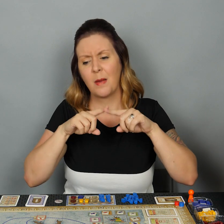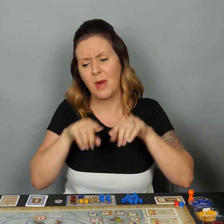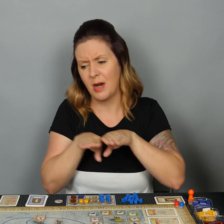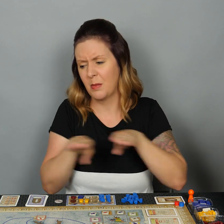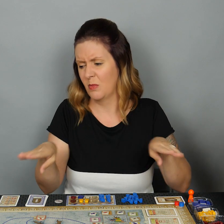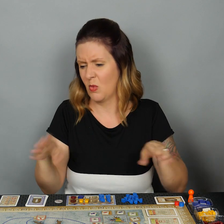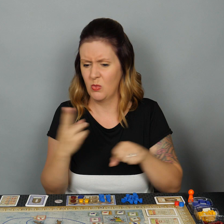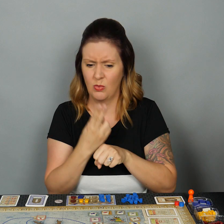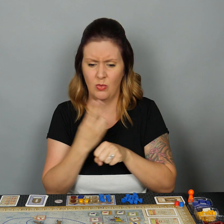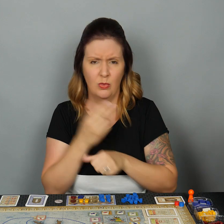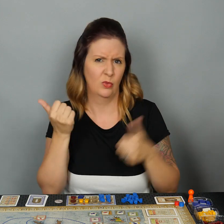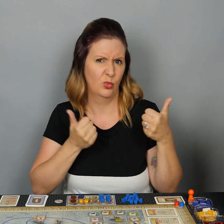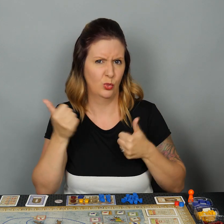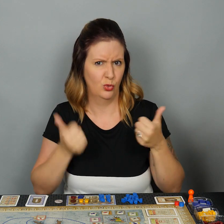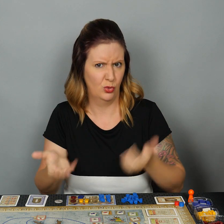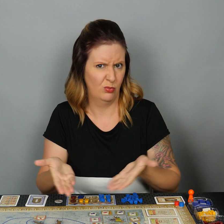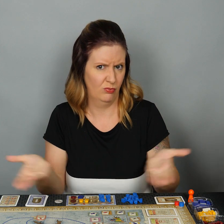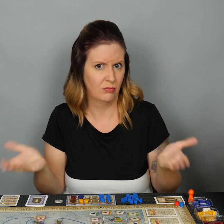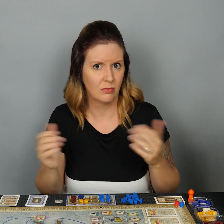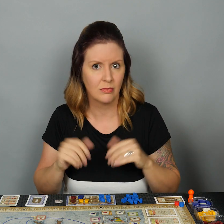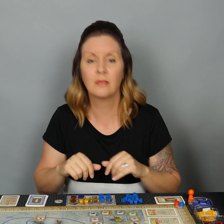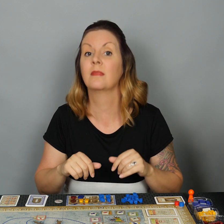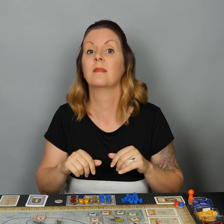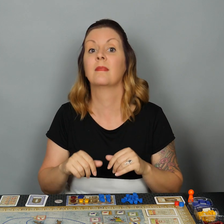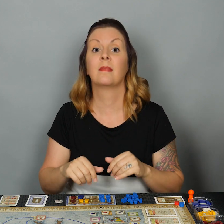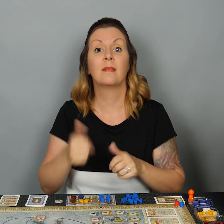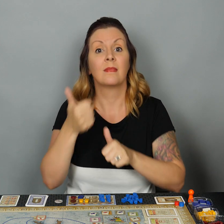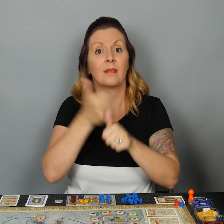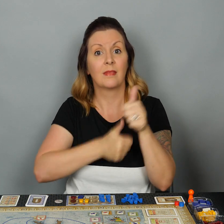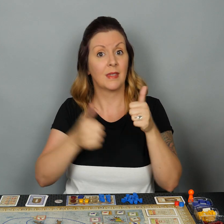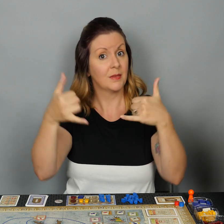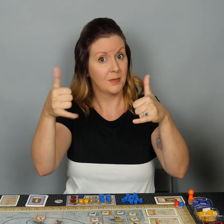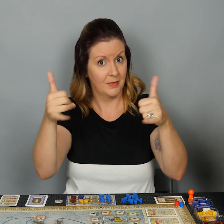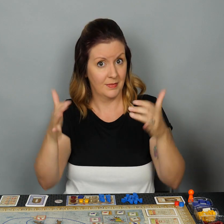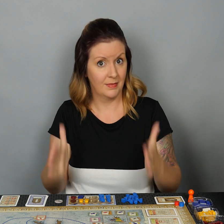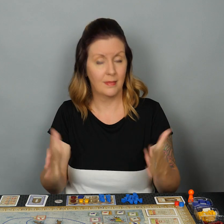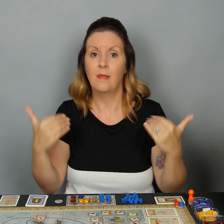game board you’re using.